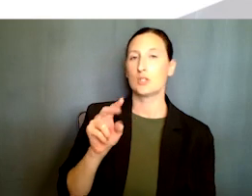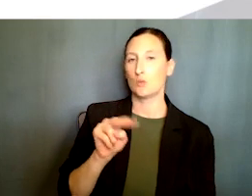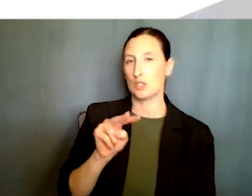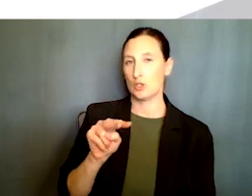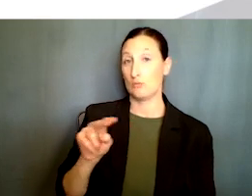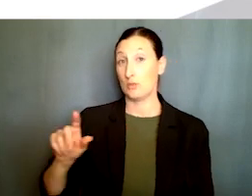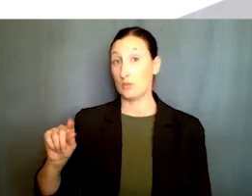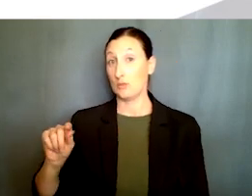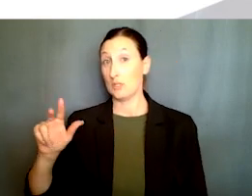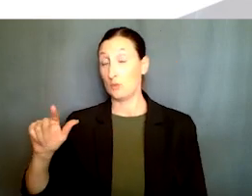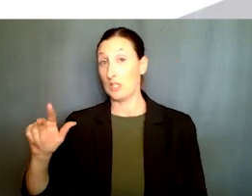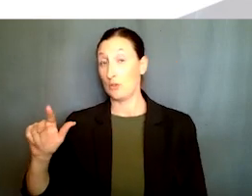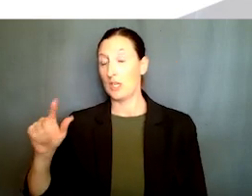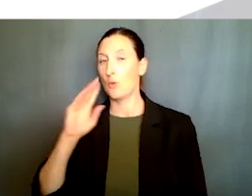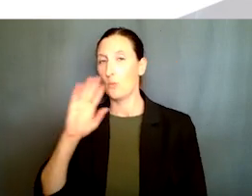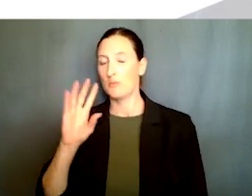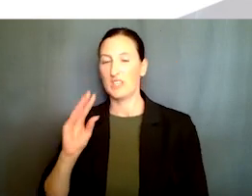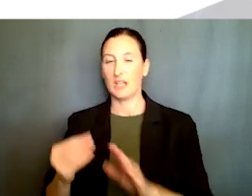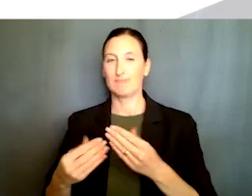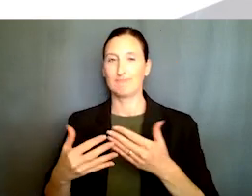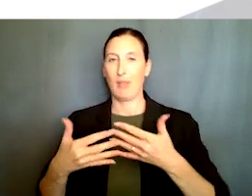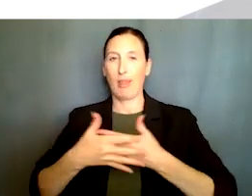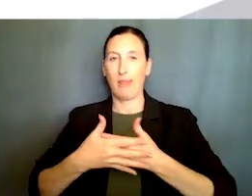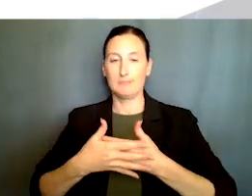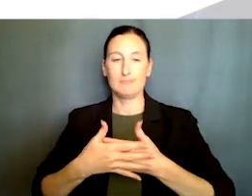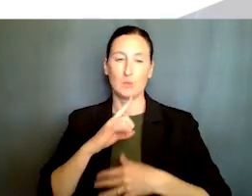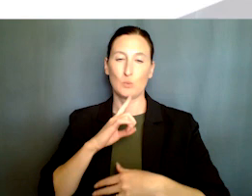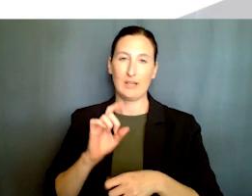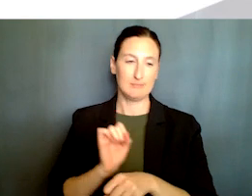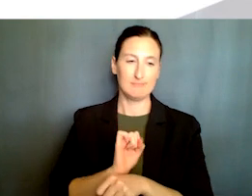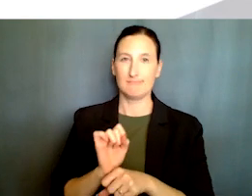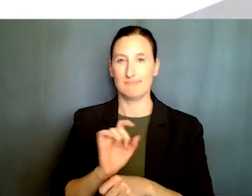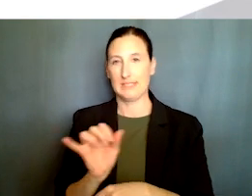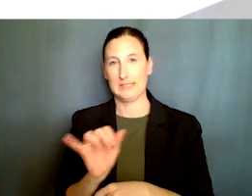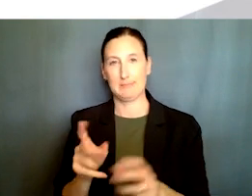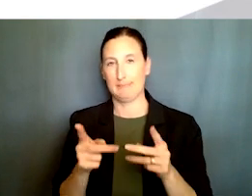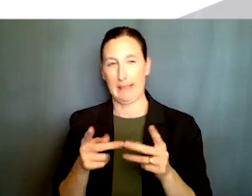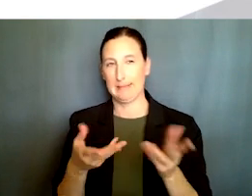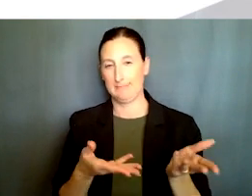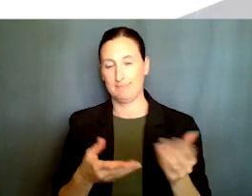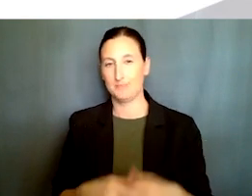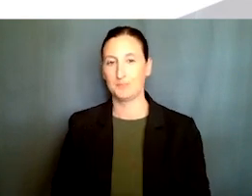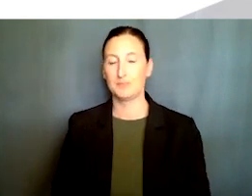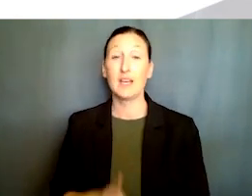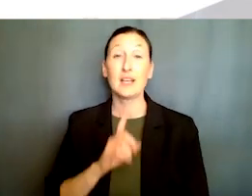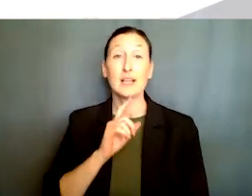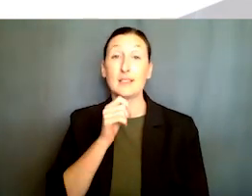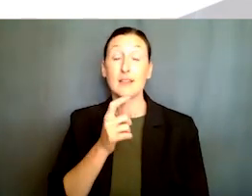The 2023 awards would sit on top of these would be presumably, roughly, not necessarily the same distribution,